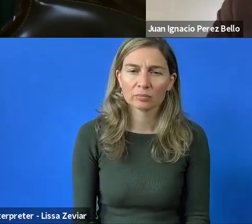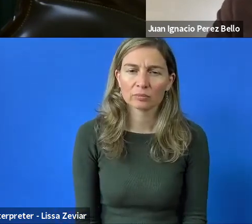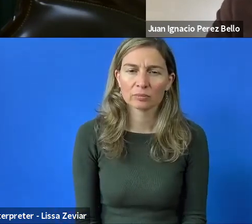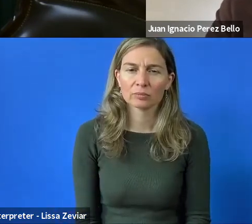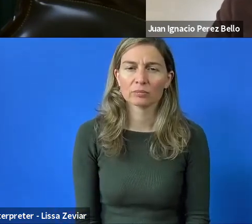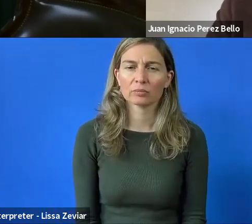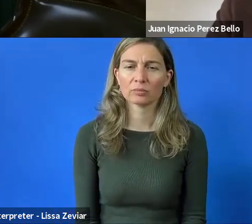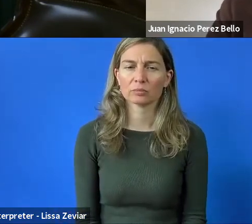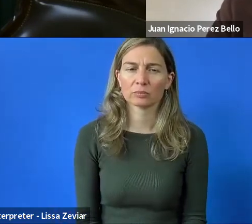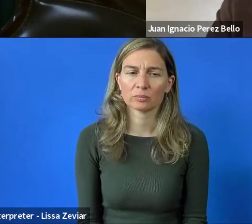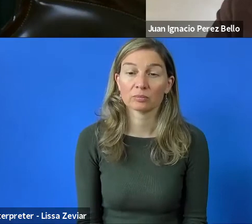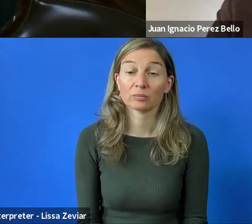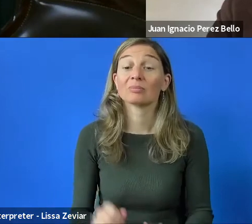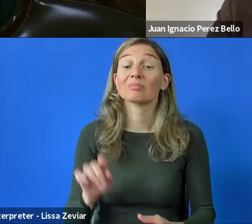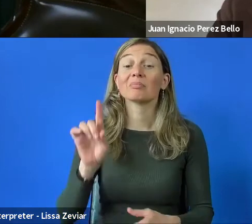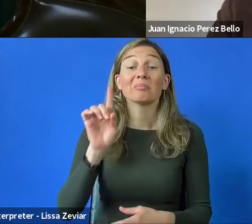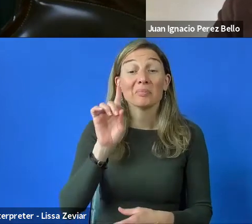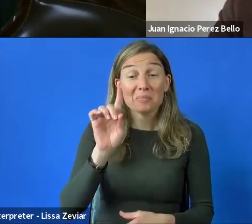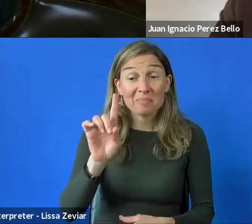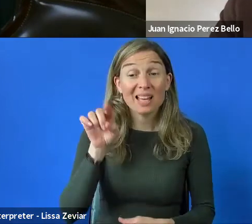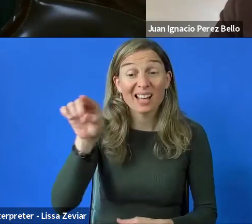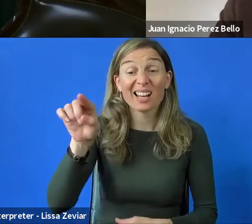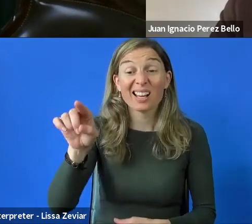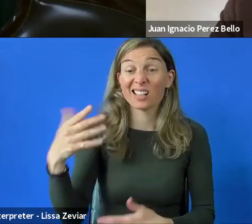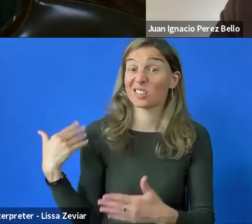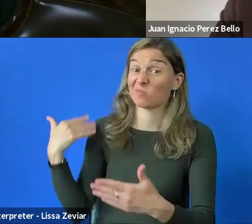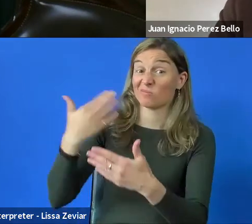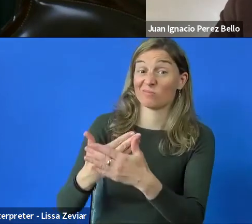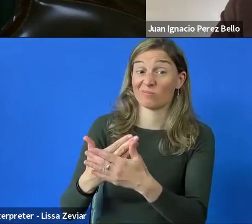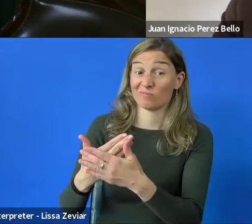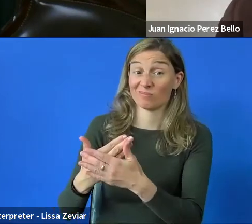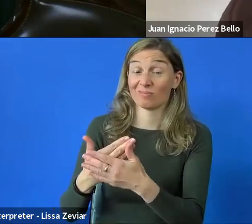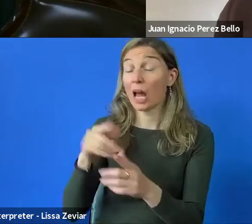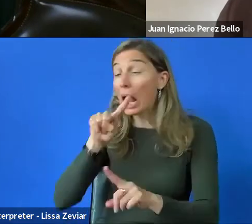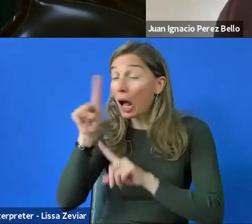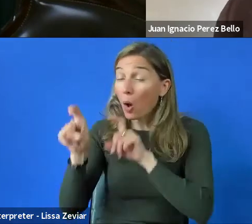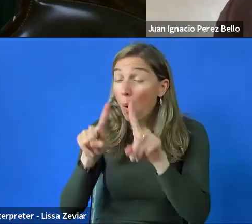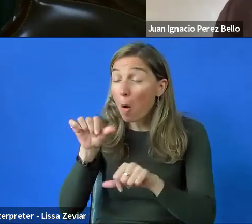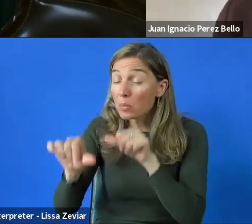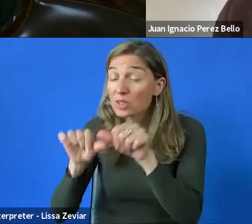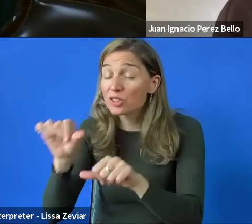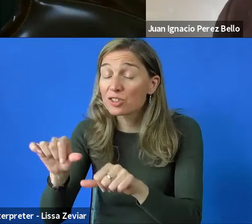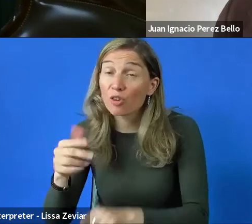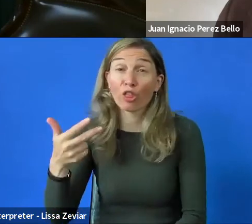only until now or mainly by three European countries, and not much from other parts of the world.